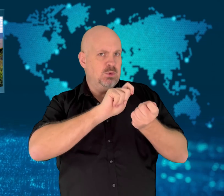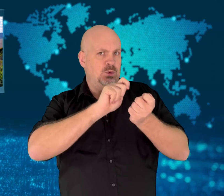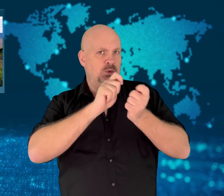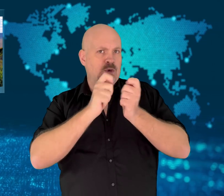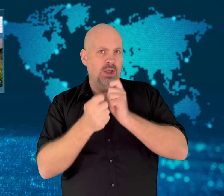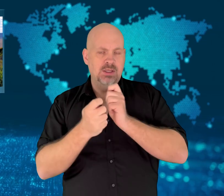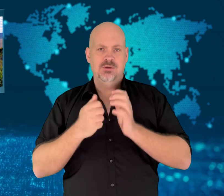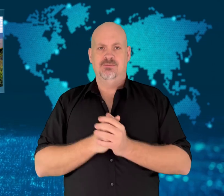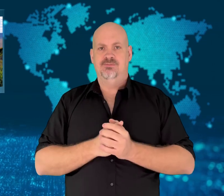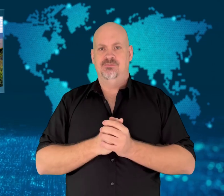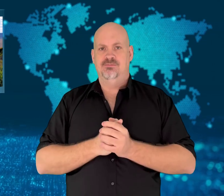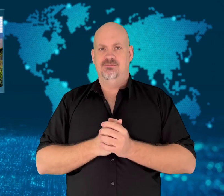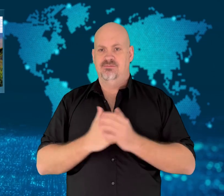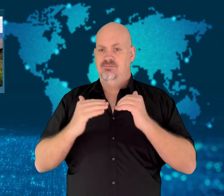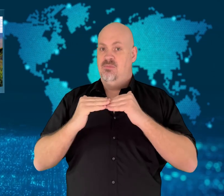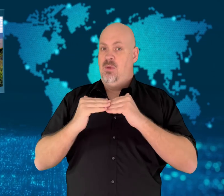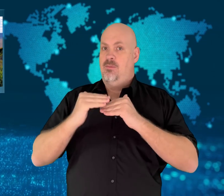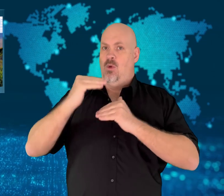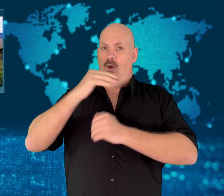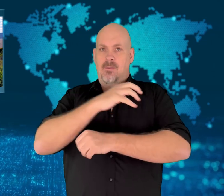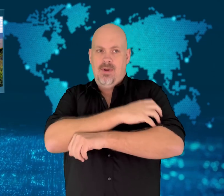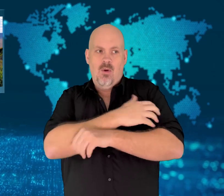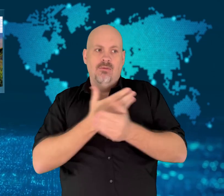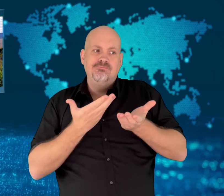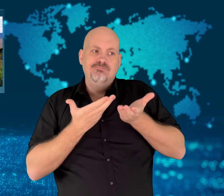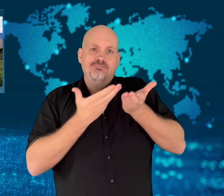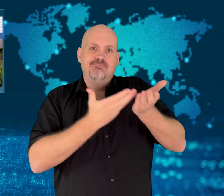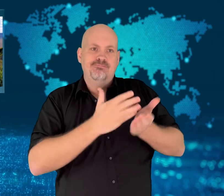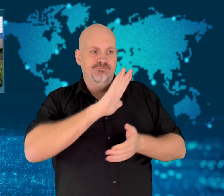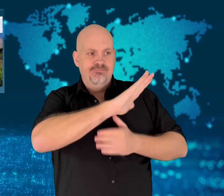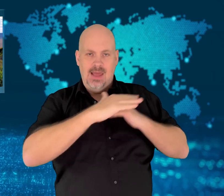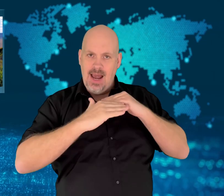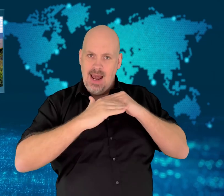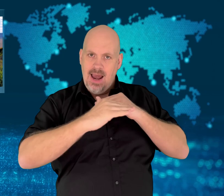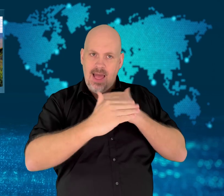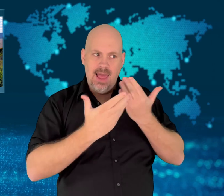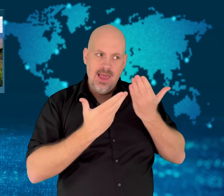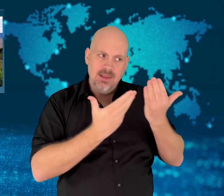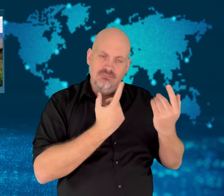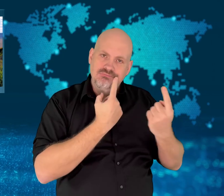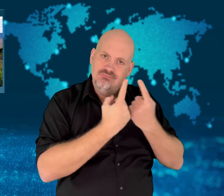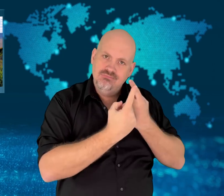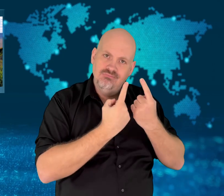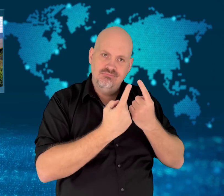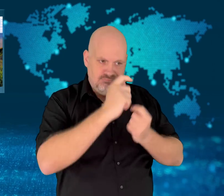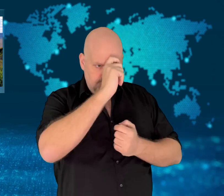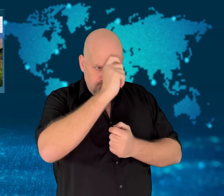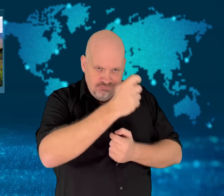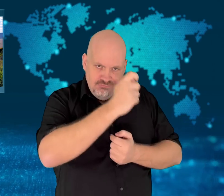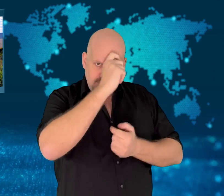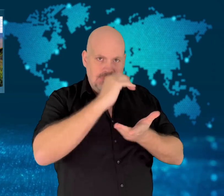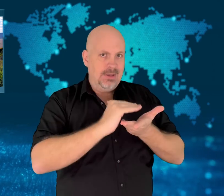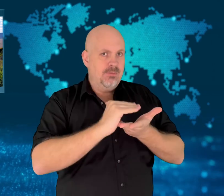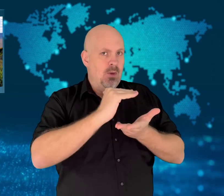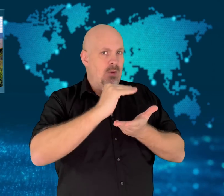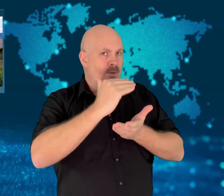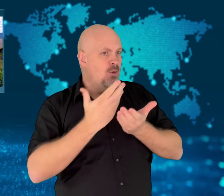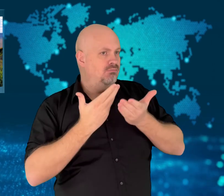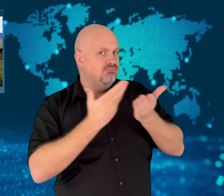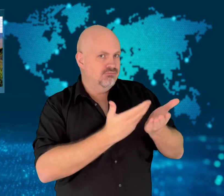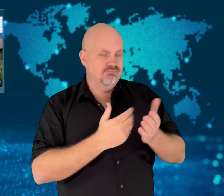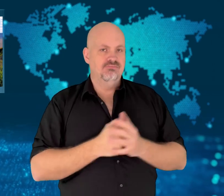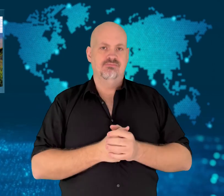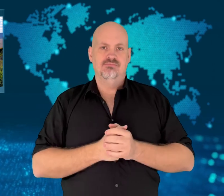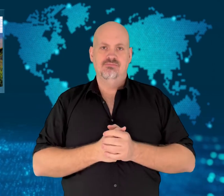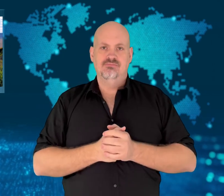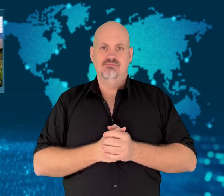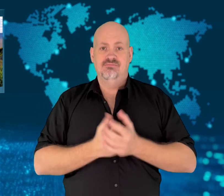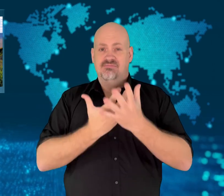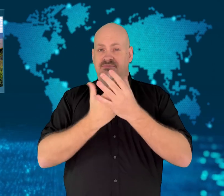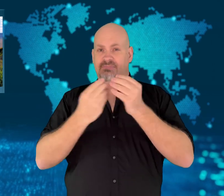More power over the land is being given to local communities.